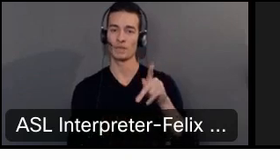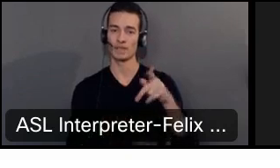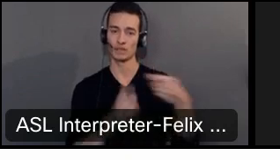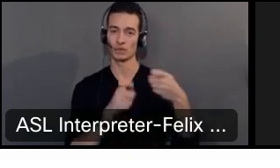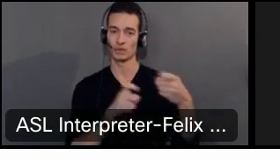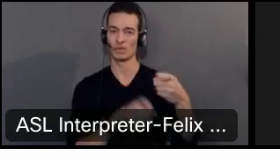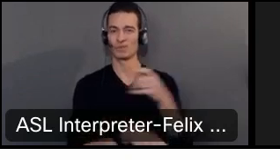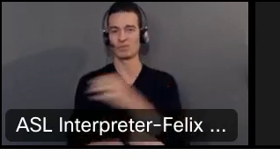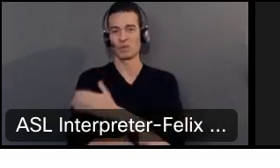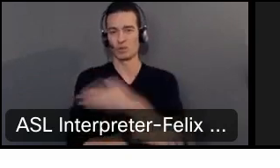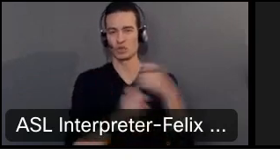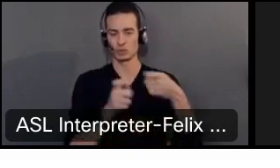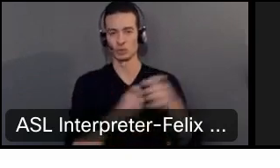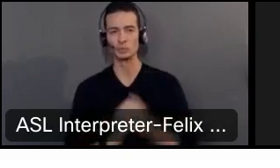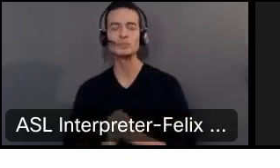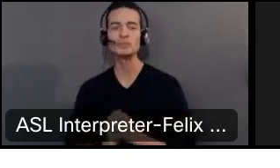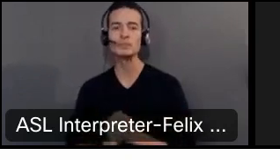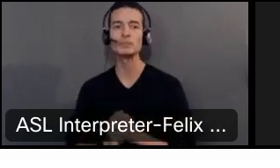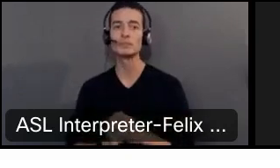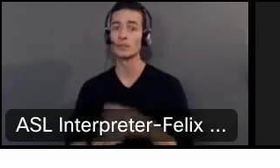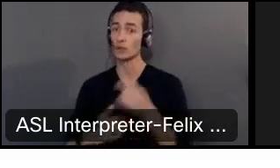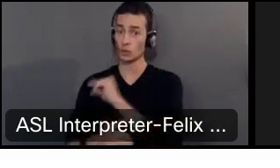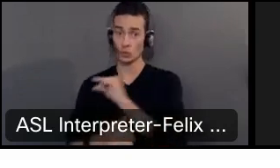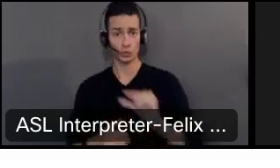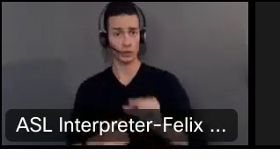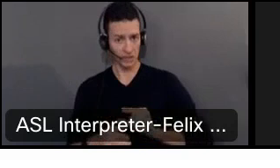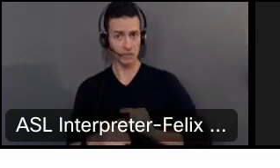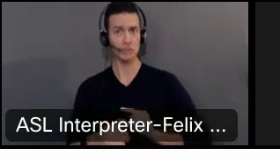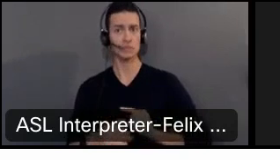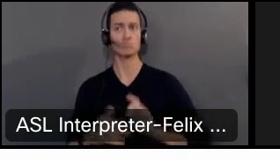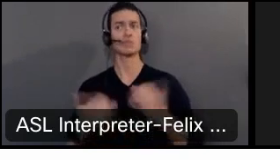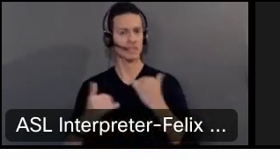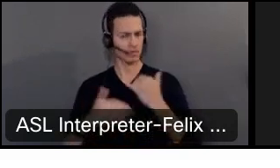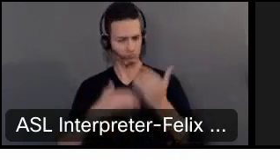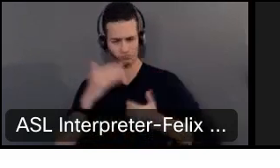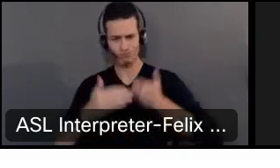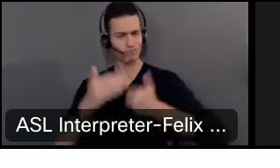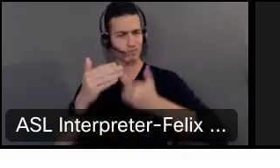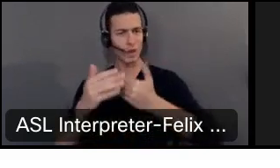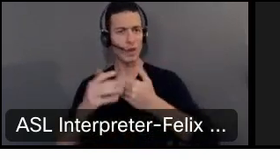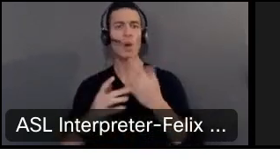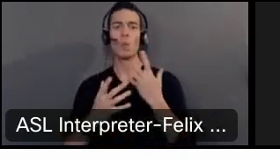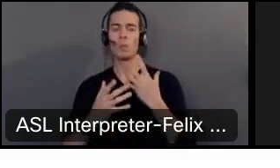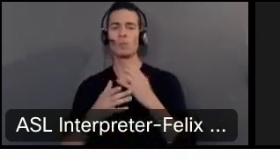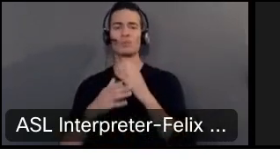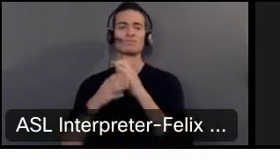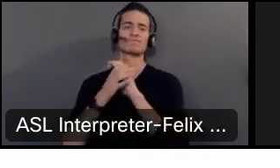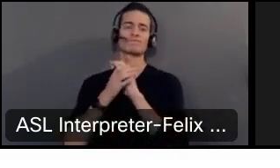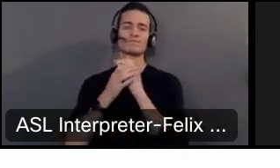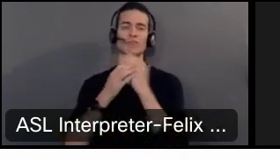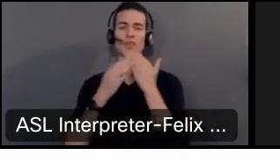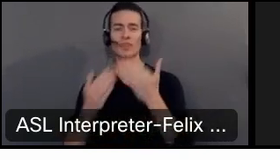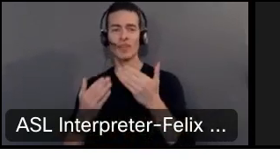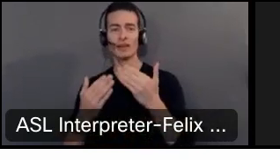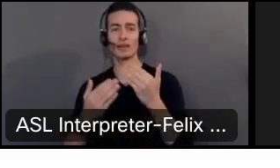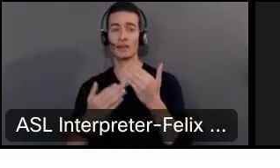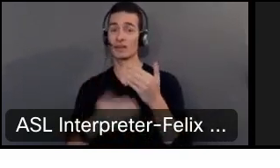So, Queens is moving forward and just to say some acknowledgment, we would like to extend our gratitude to New York City, health and hospitals.